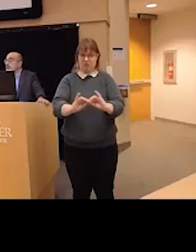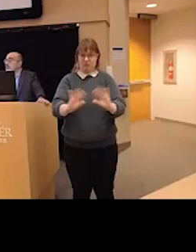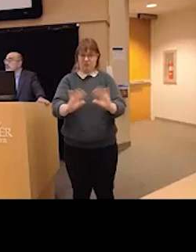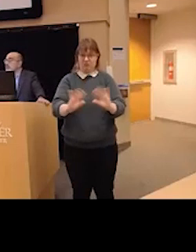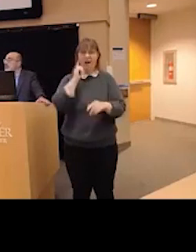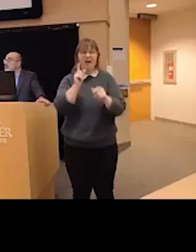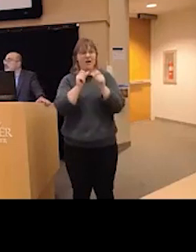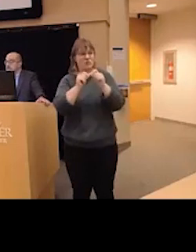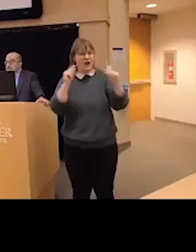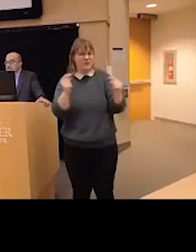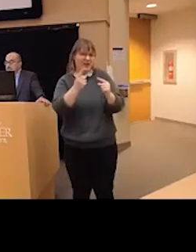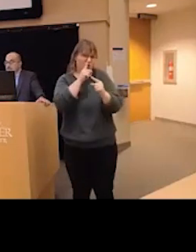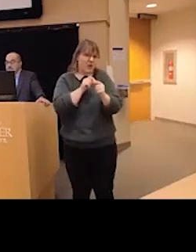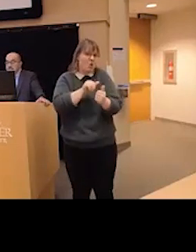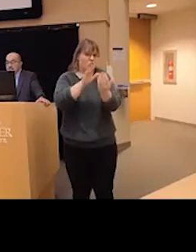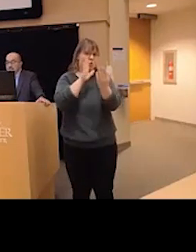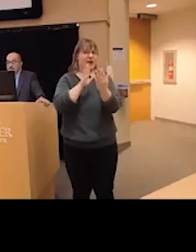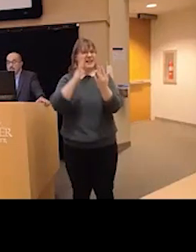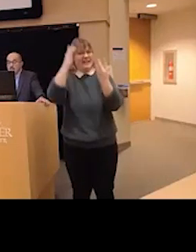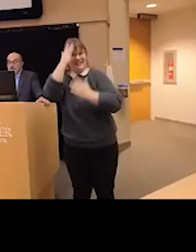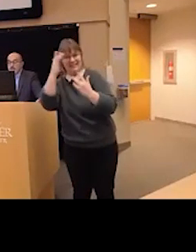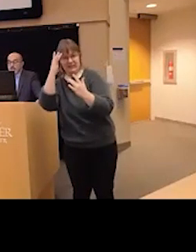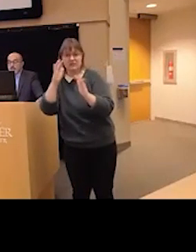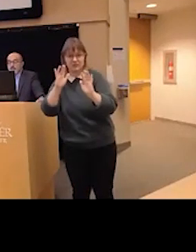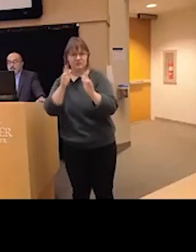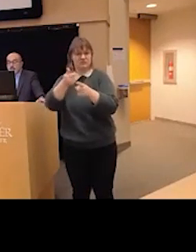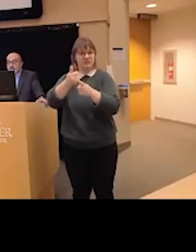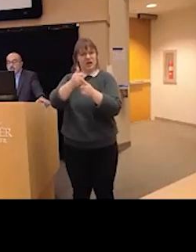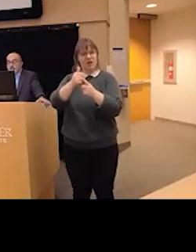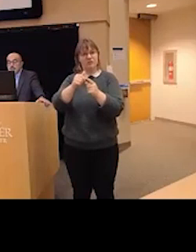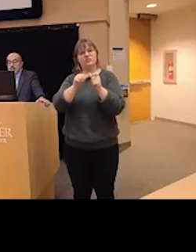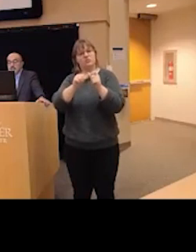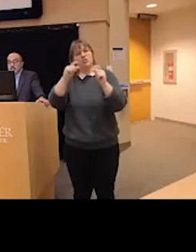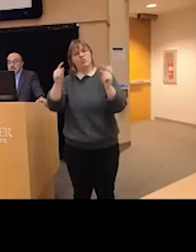pain should really be approach and managed as a chronic disease um and this gives you uh some